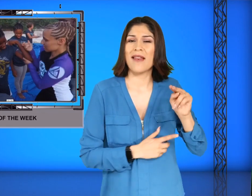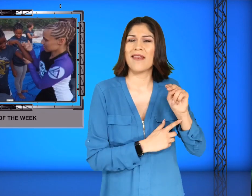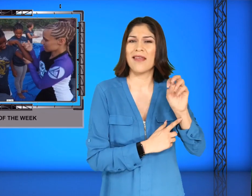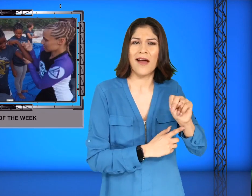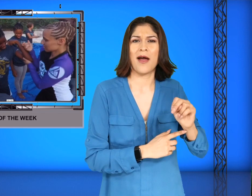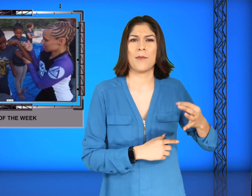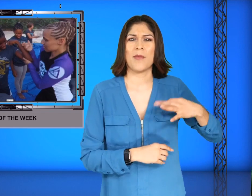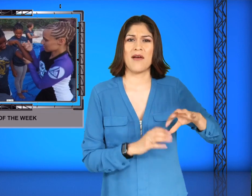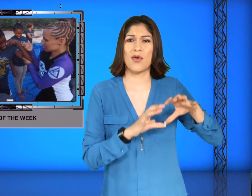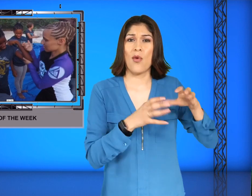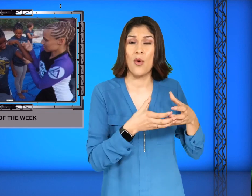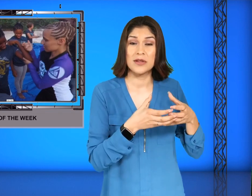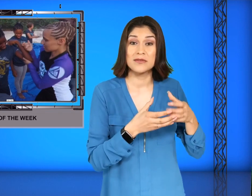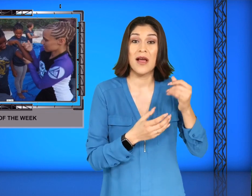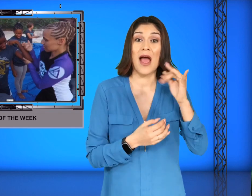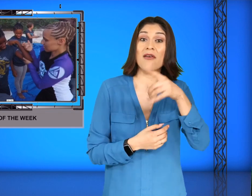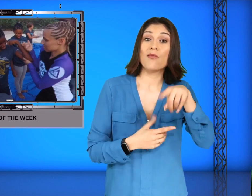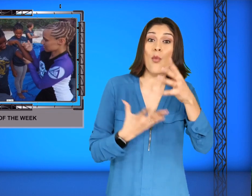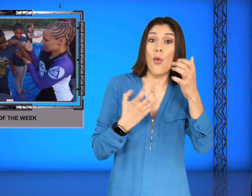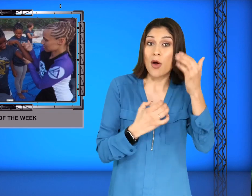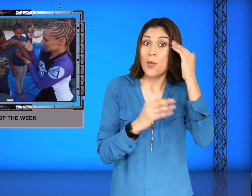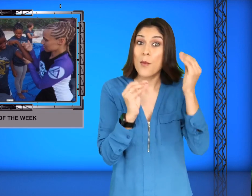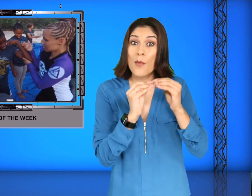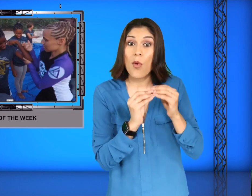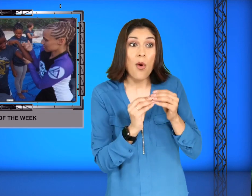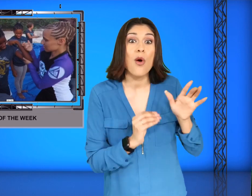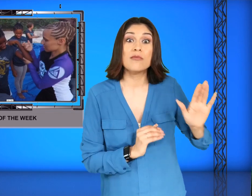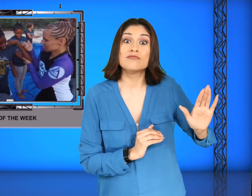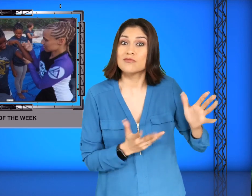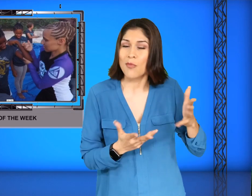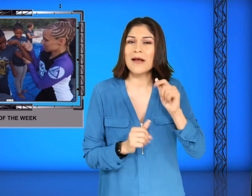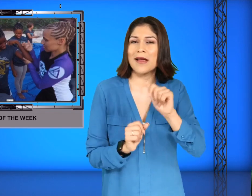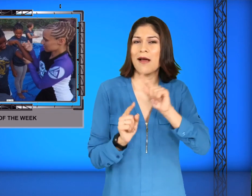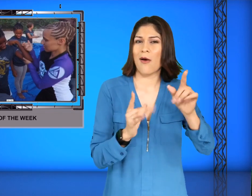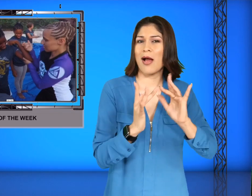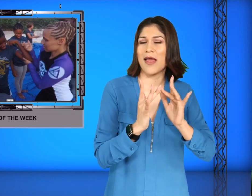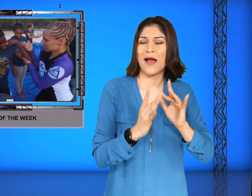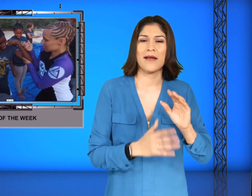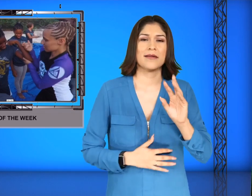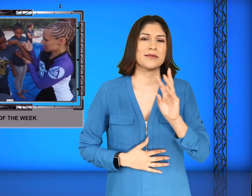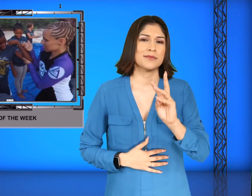Off The Grid Missions is a nonprofit organization so if you would like to learn more on how